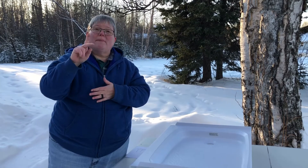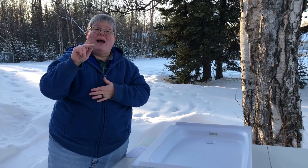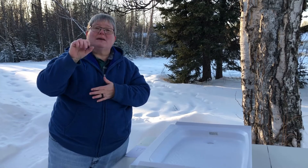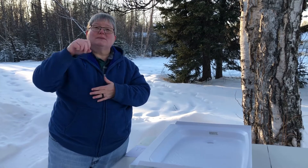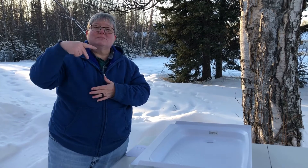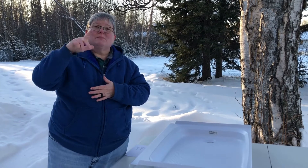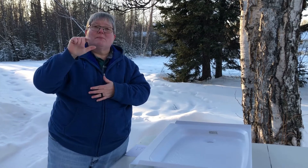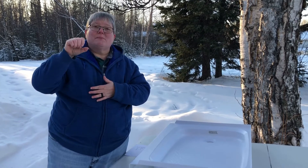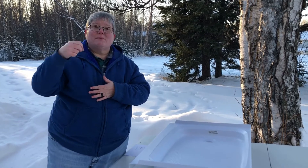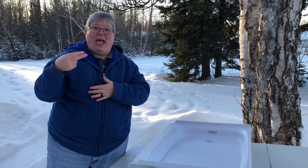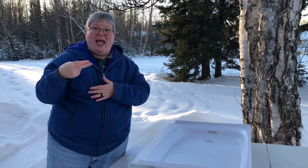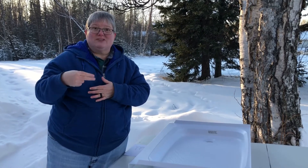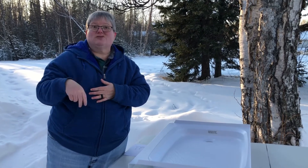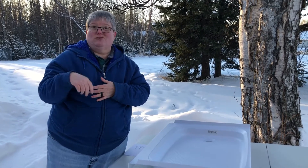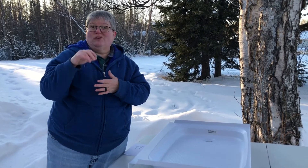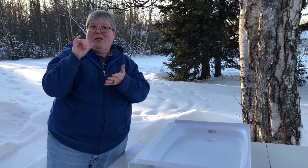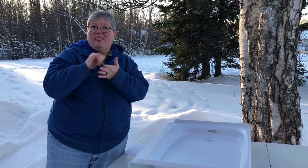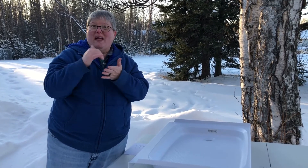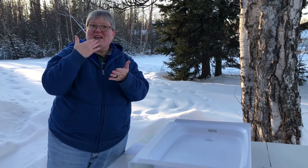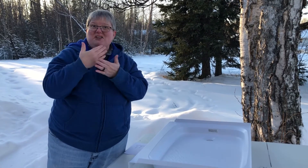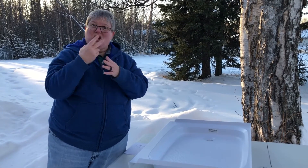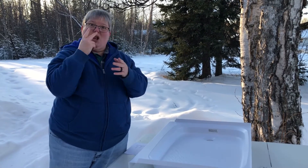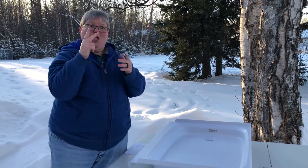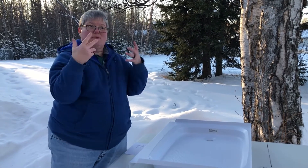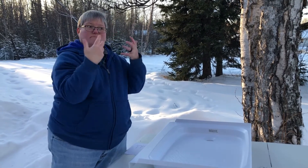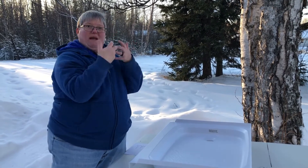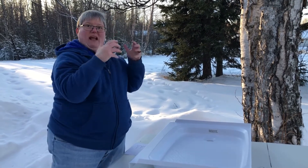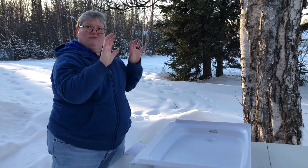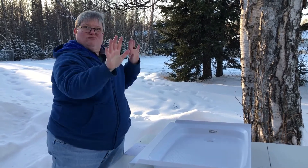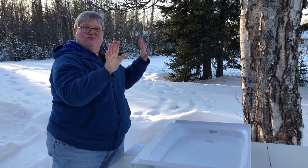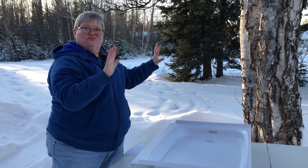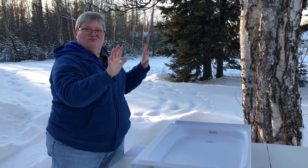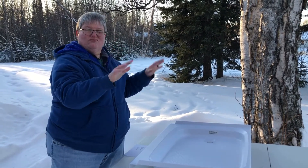So that's good because they'd match.